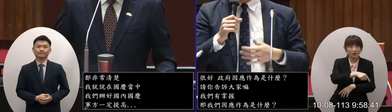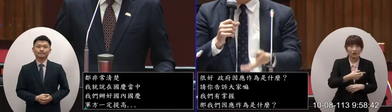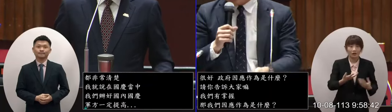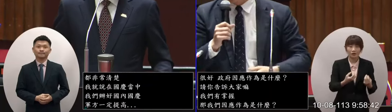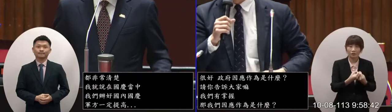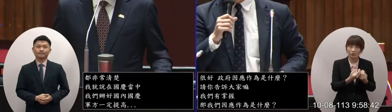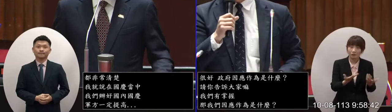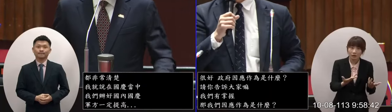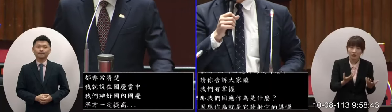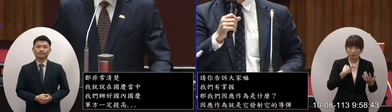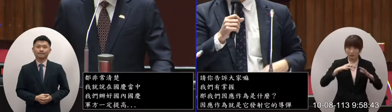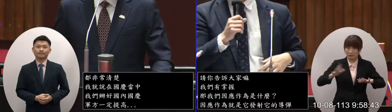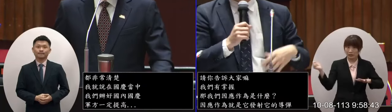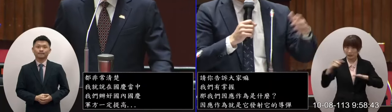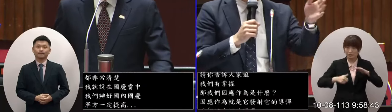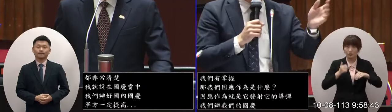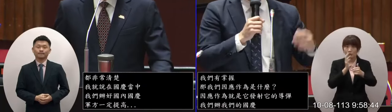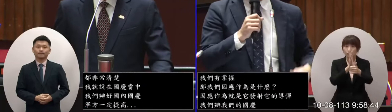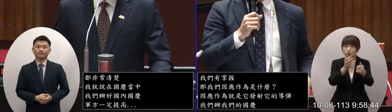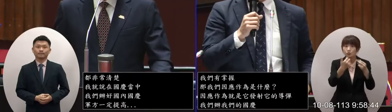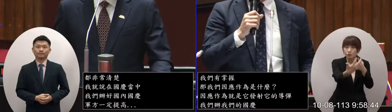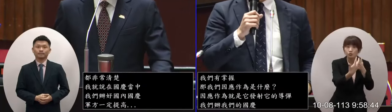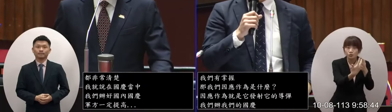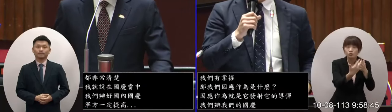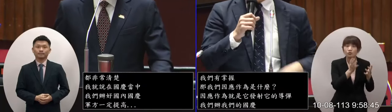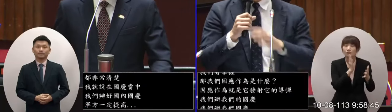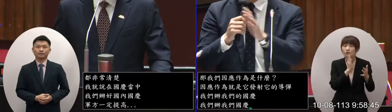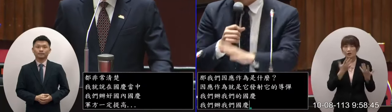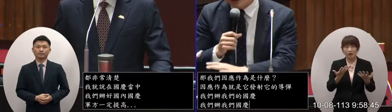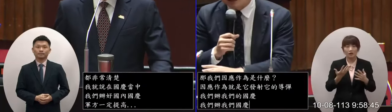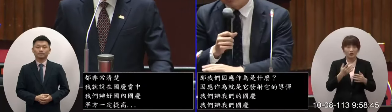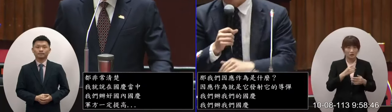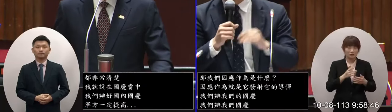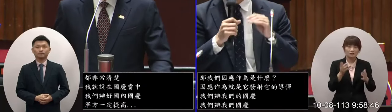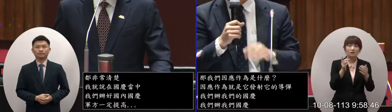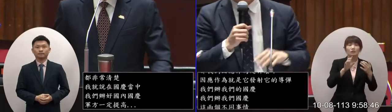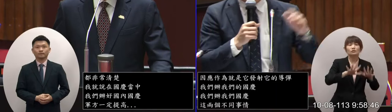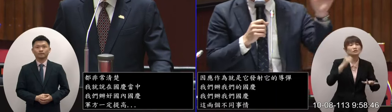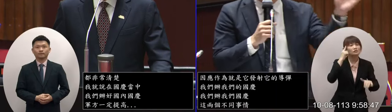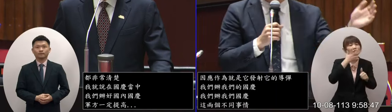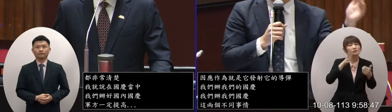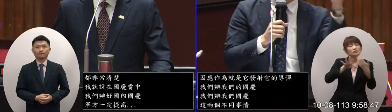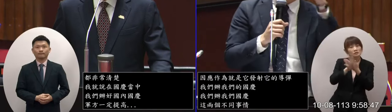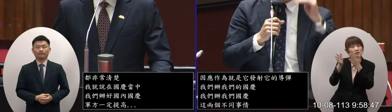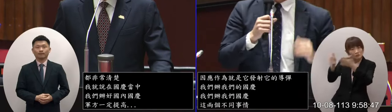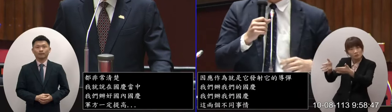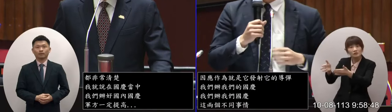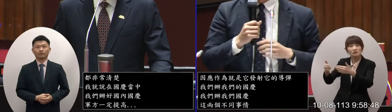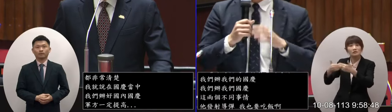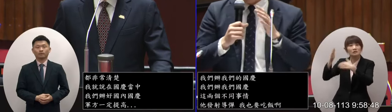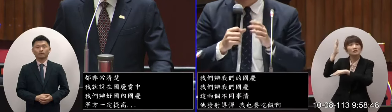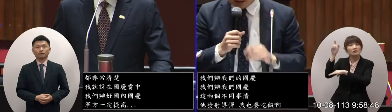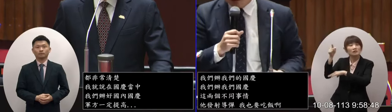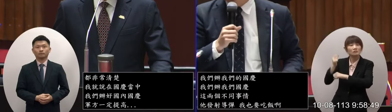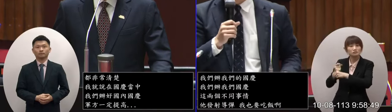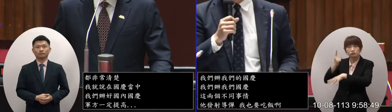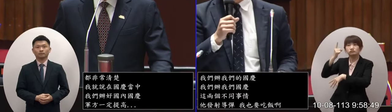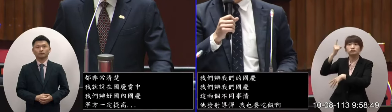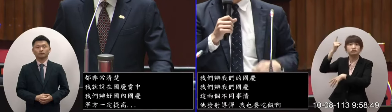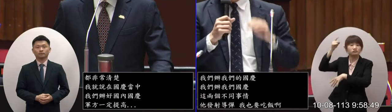I'm here today to ask questions. Let's wait a moment. What should we do ? This is the same thing. What I'm talking about now is that he launched missiles. What is our response?